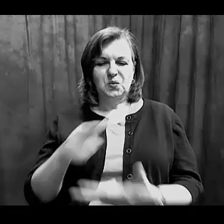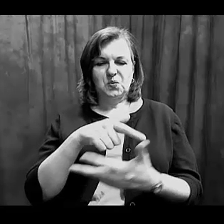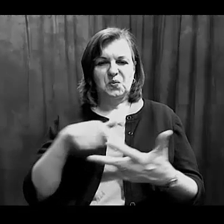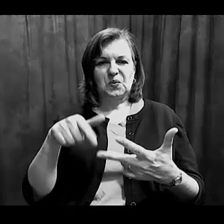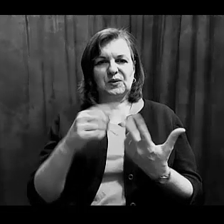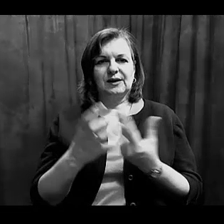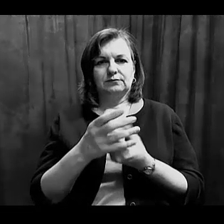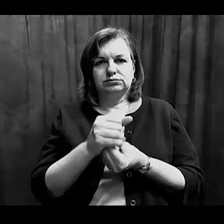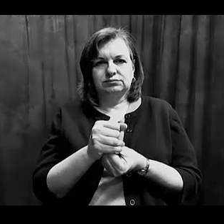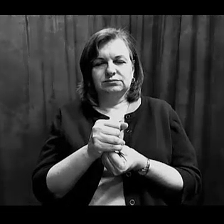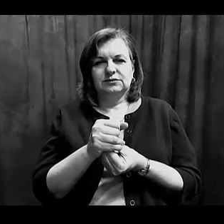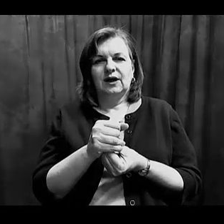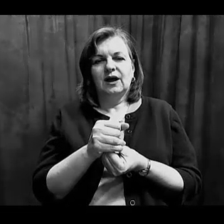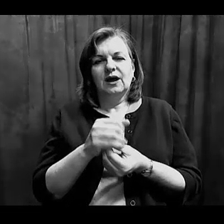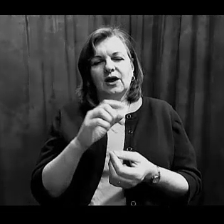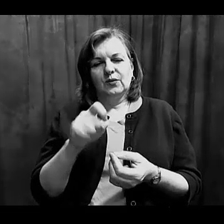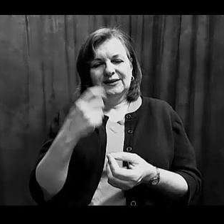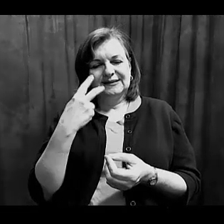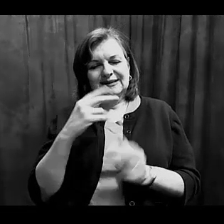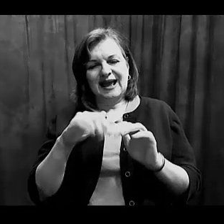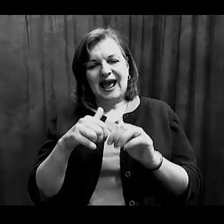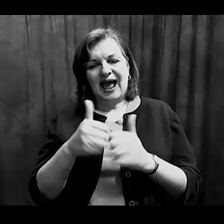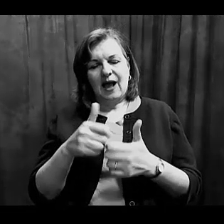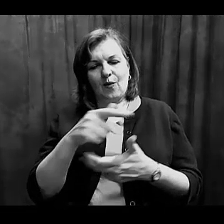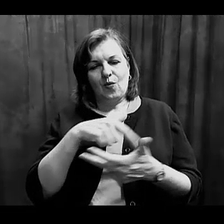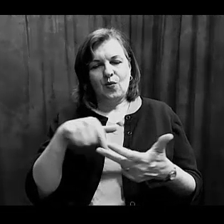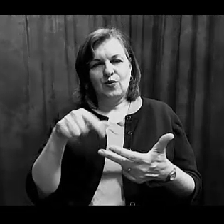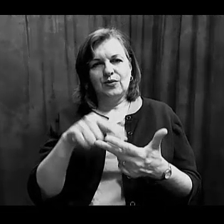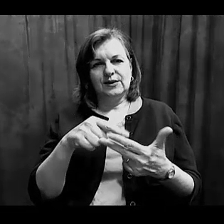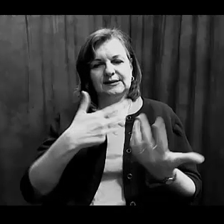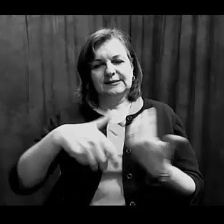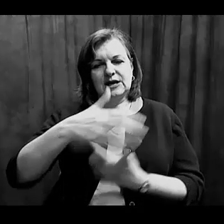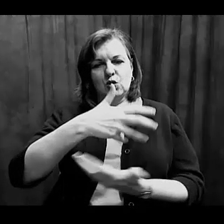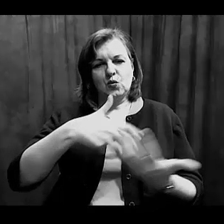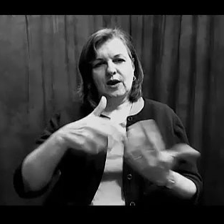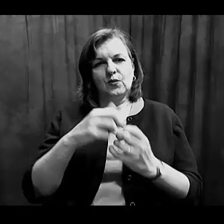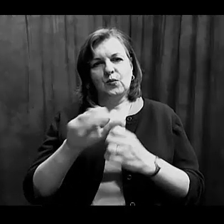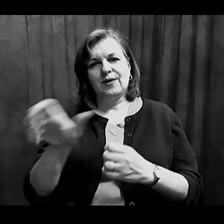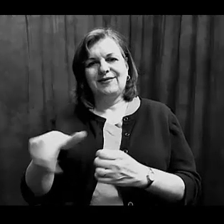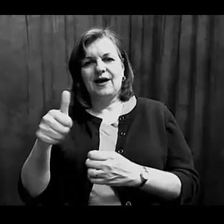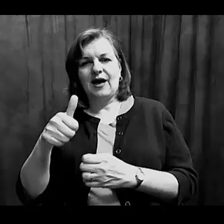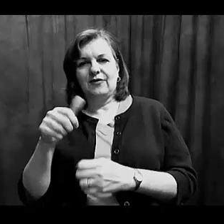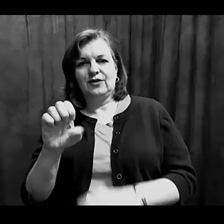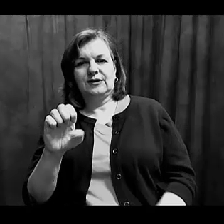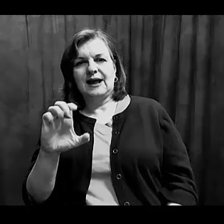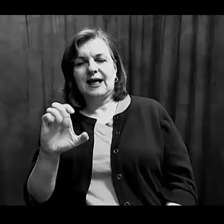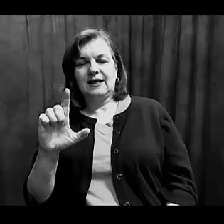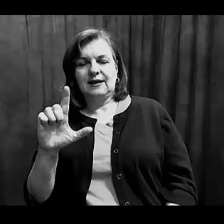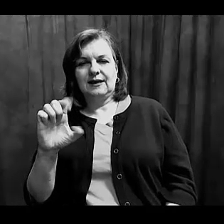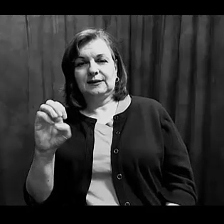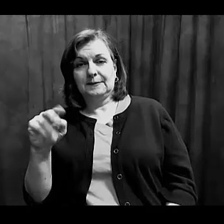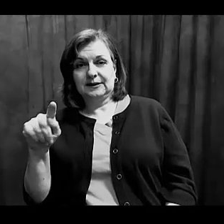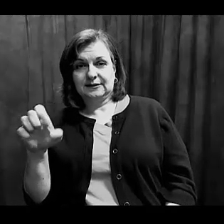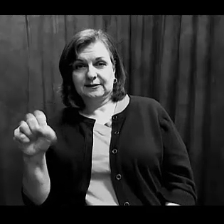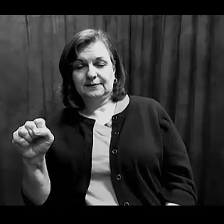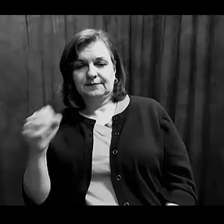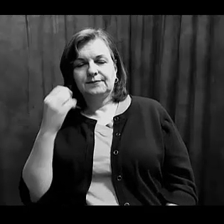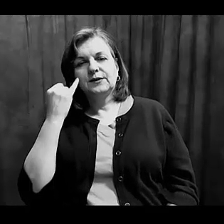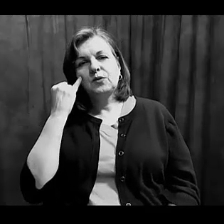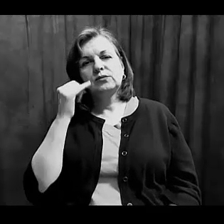so when we put these together what we want to look at is how they can actually interact then with other elements